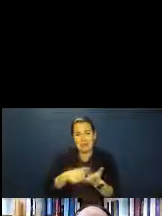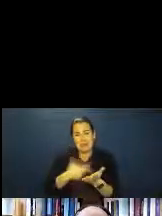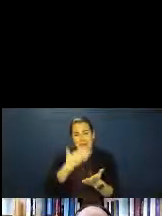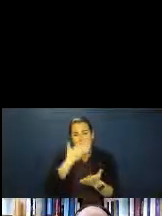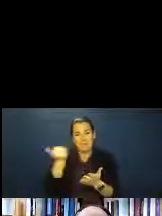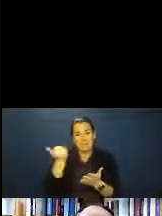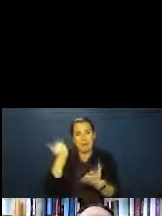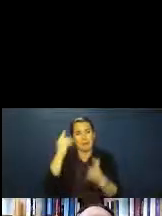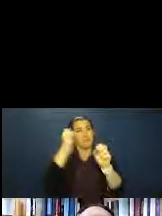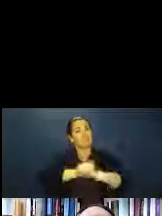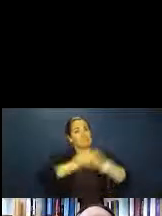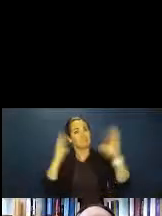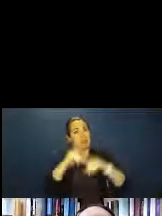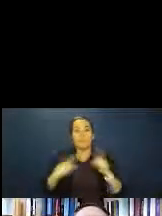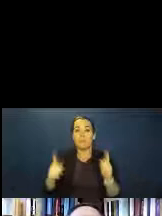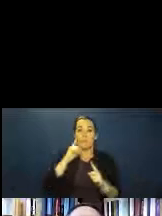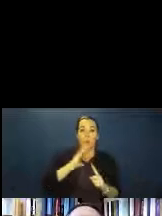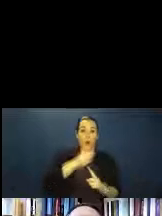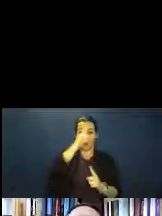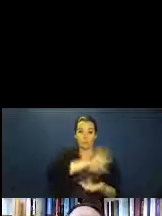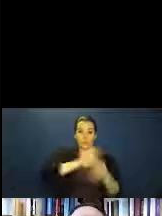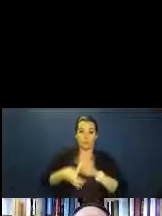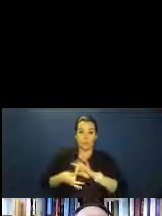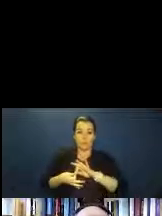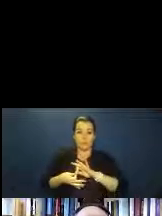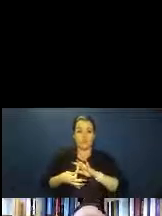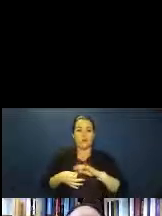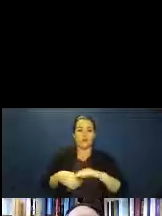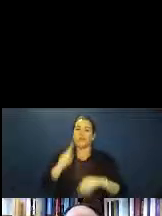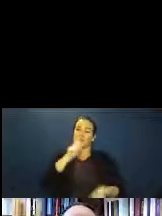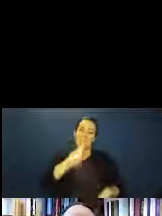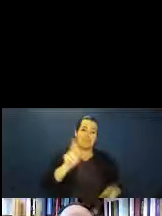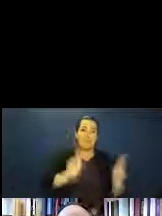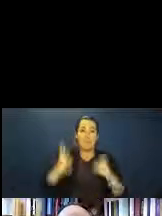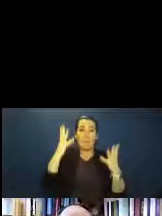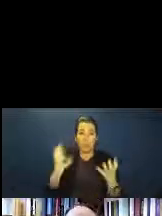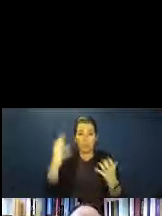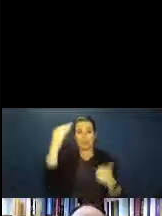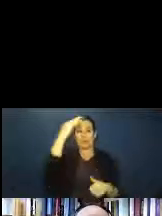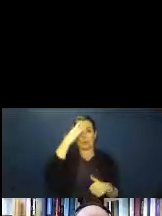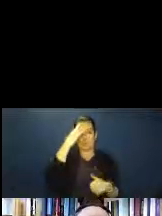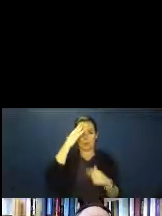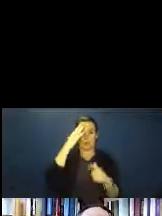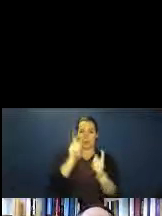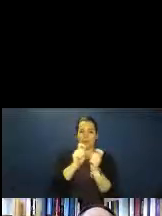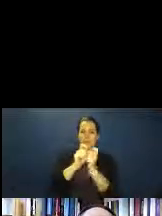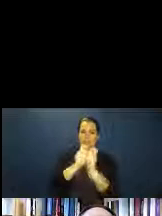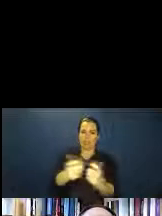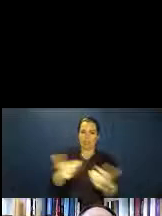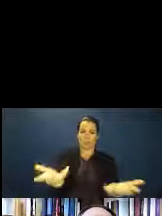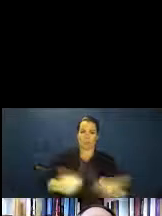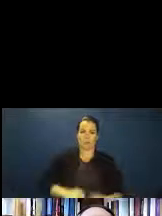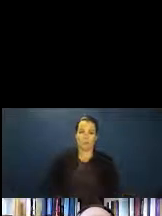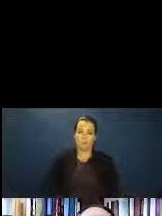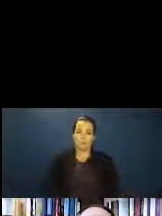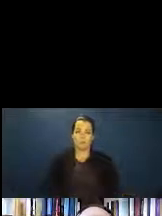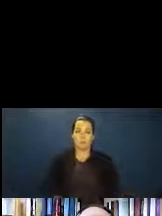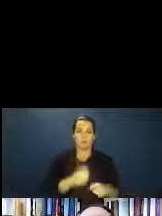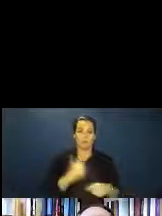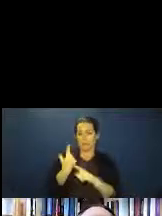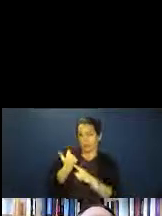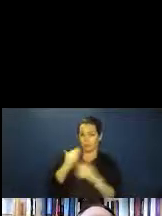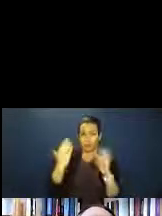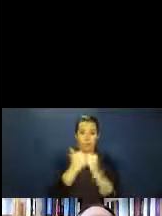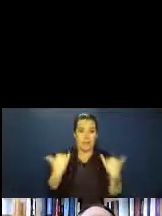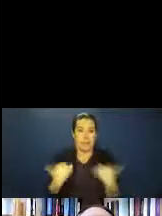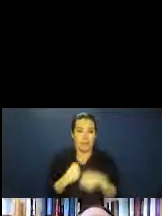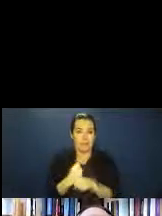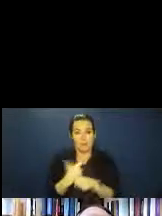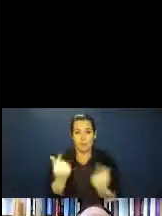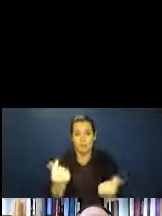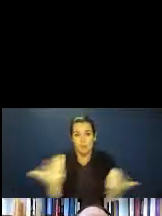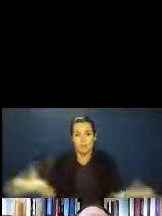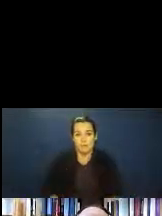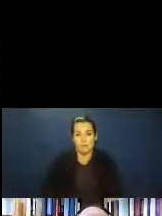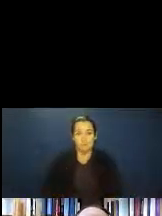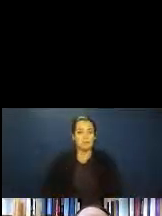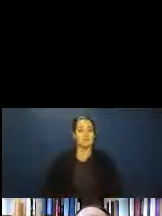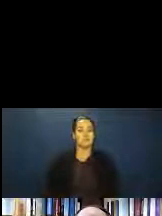is determined, the meaningfulness of it needs to be discussed in a broader context. We'll also focus on gaps and the changing gaps between people with and without disability. We do gaps just as the straight difference between people with and without disabilities. You can